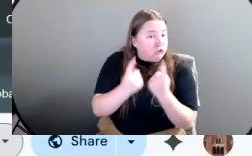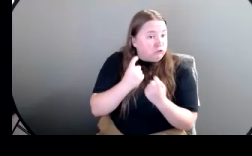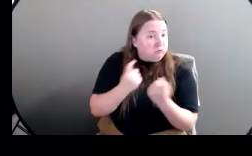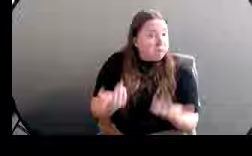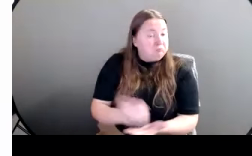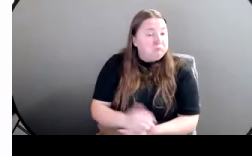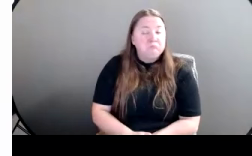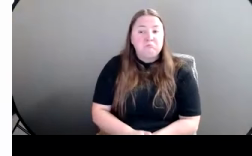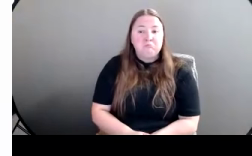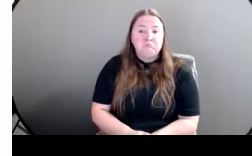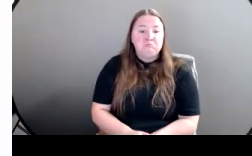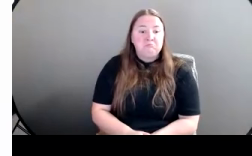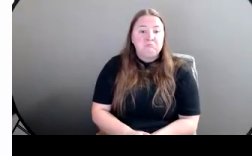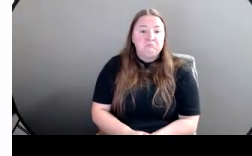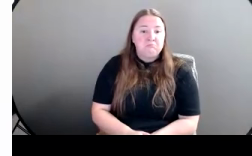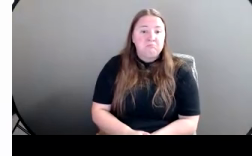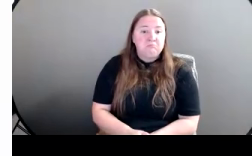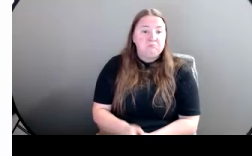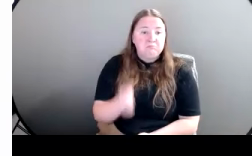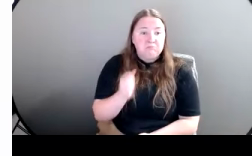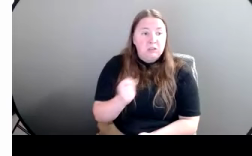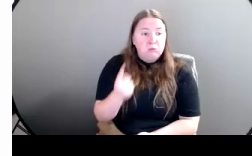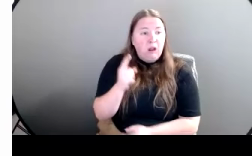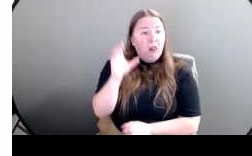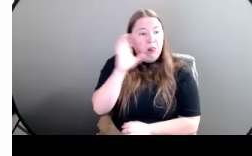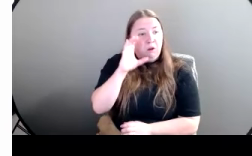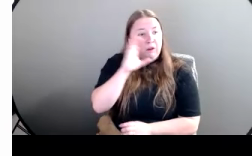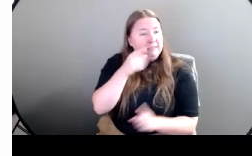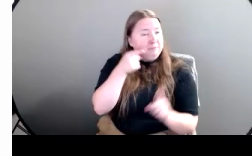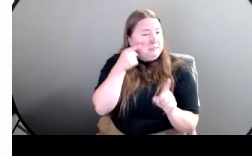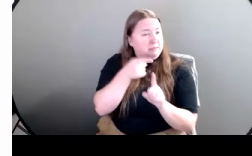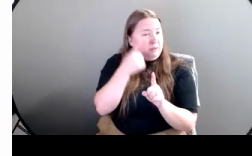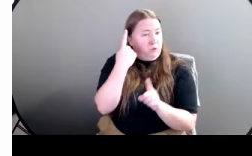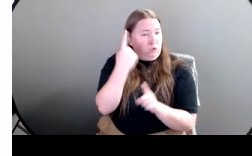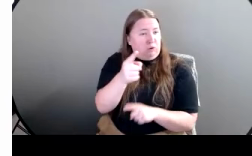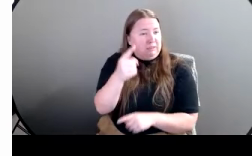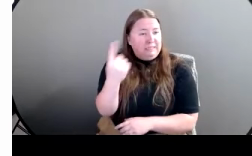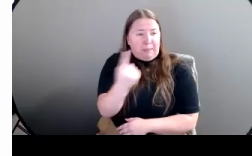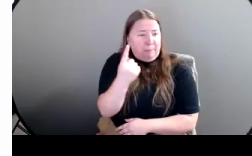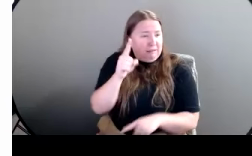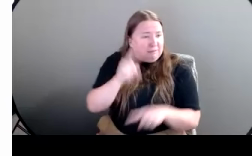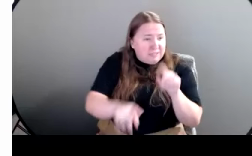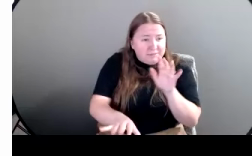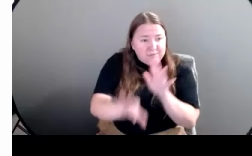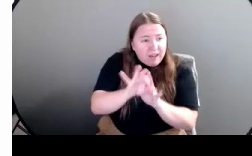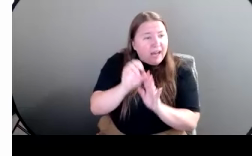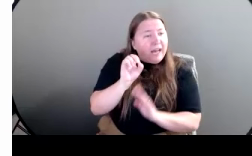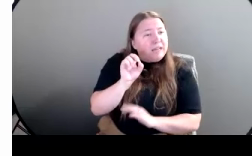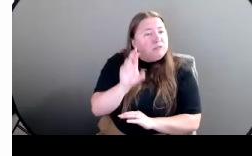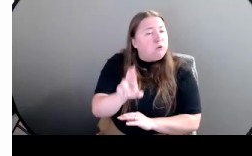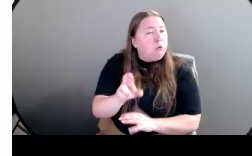Anybody looking specifically for something. And they weren't able to find anything,